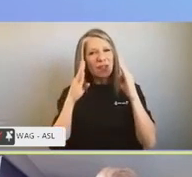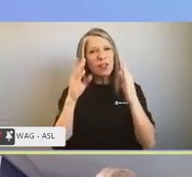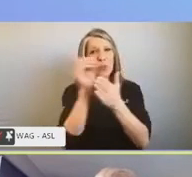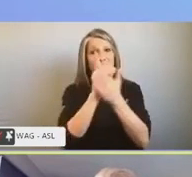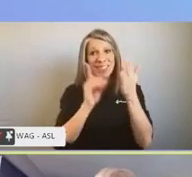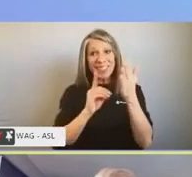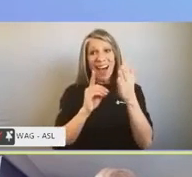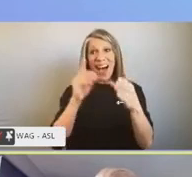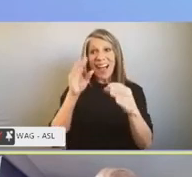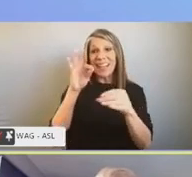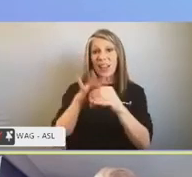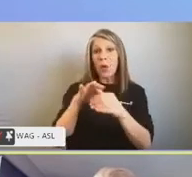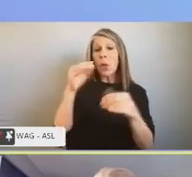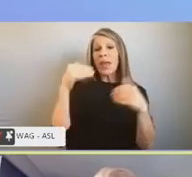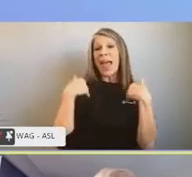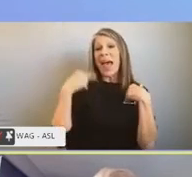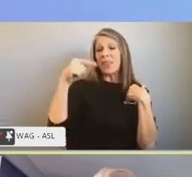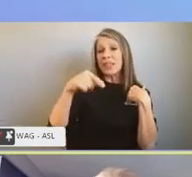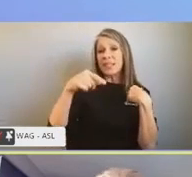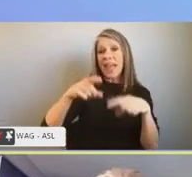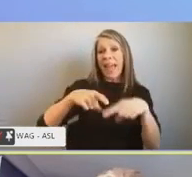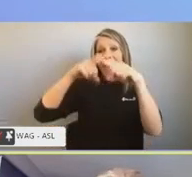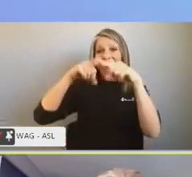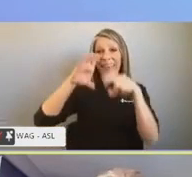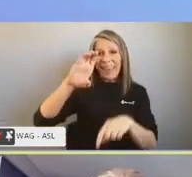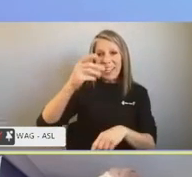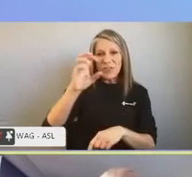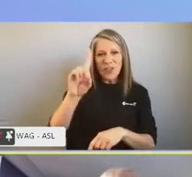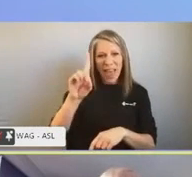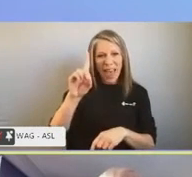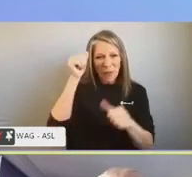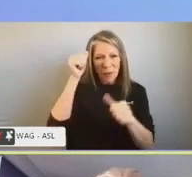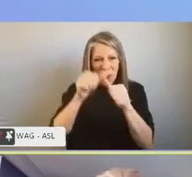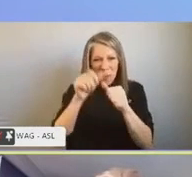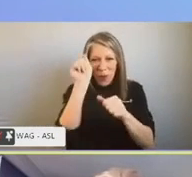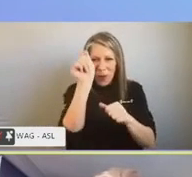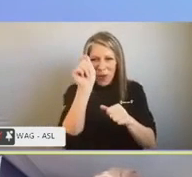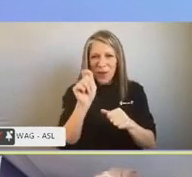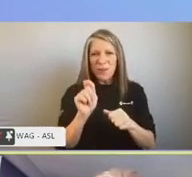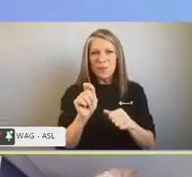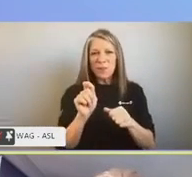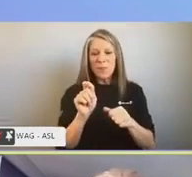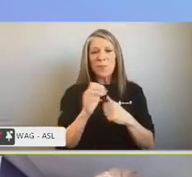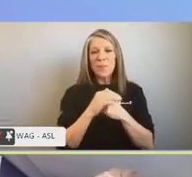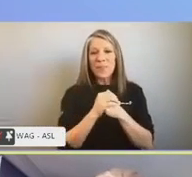since 2000, which is when I first paying real attention to design in elections, back when